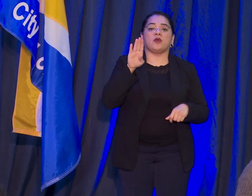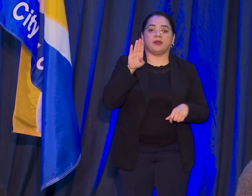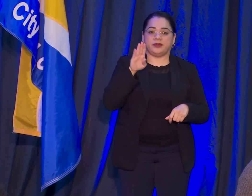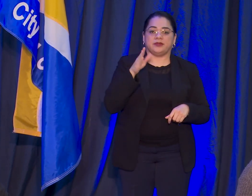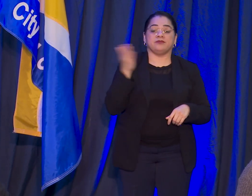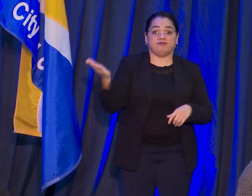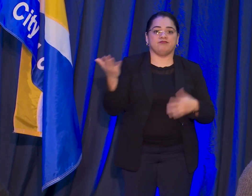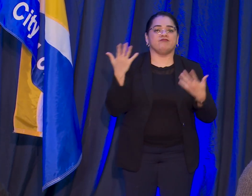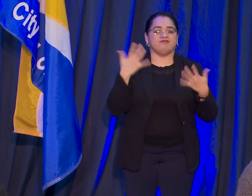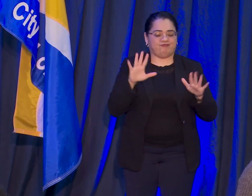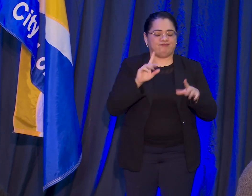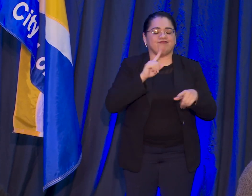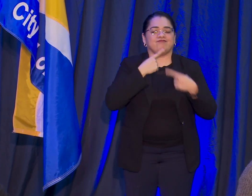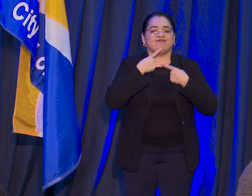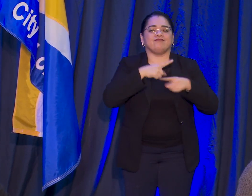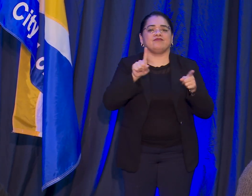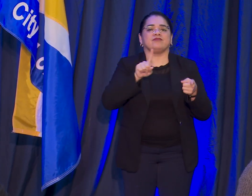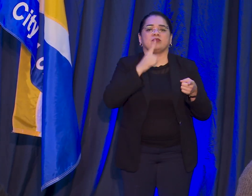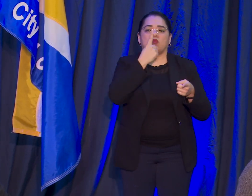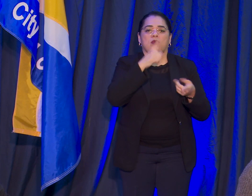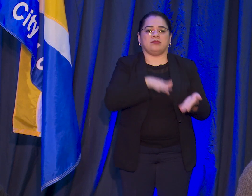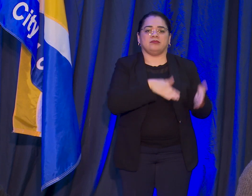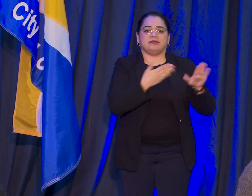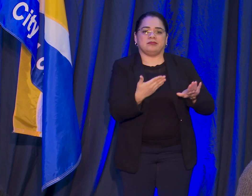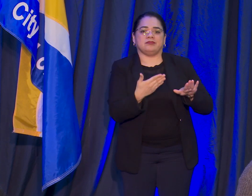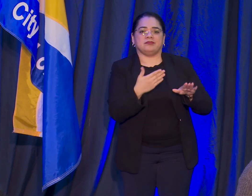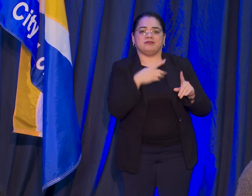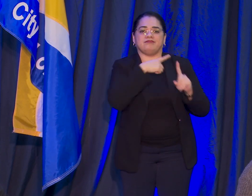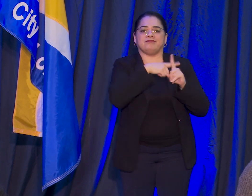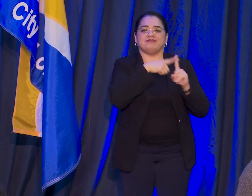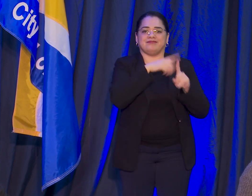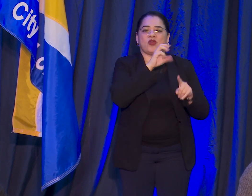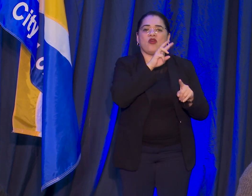Opry Mara muerte de cobre TSE nuevon también conocido como coronavirus